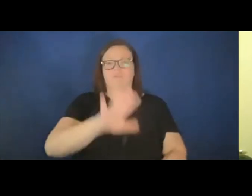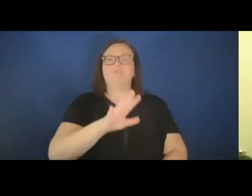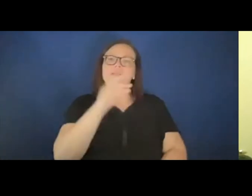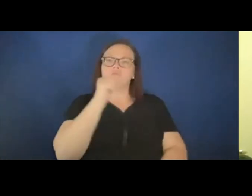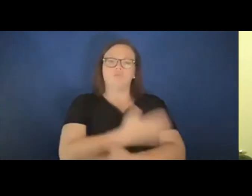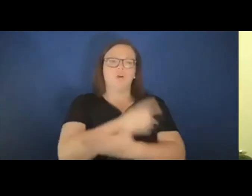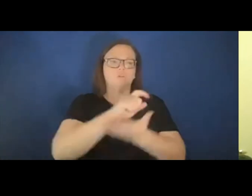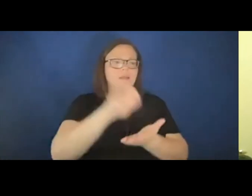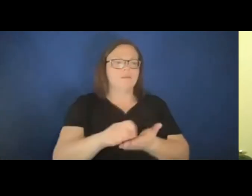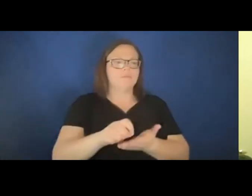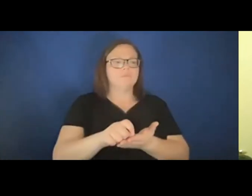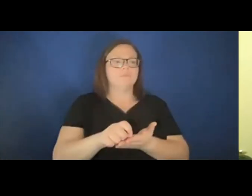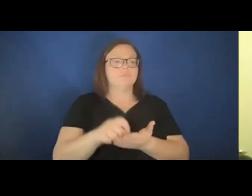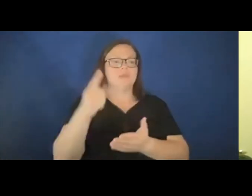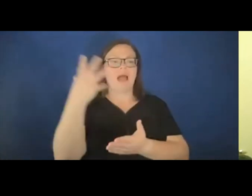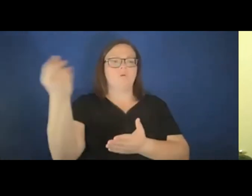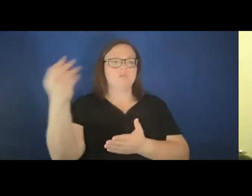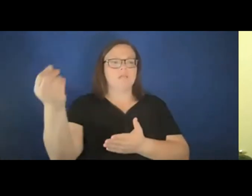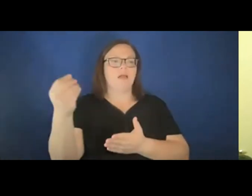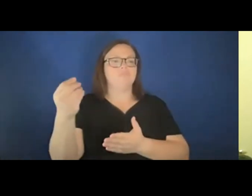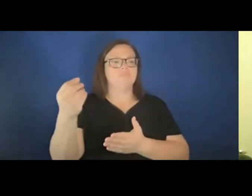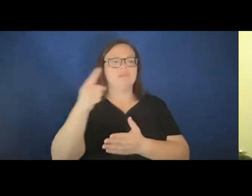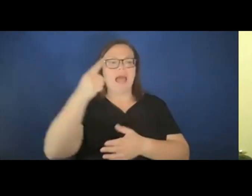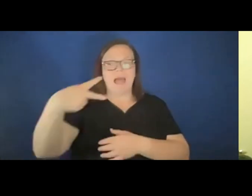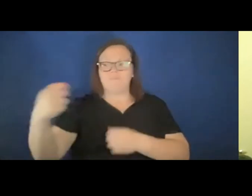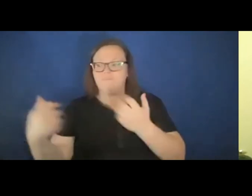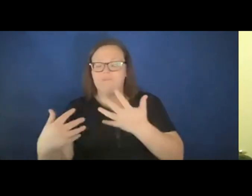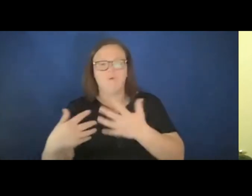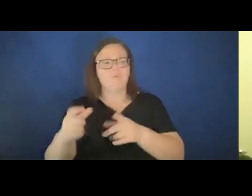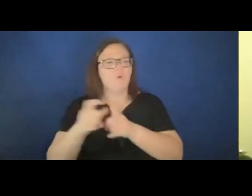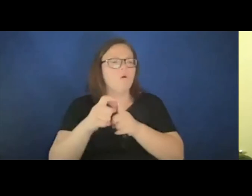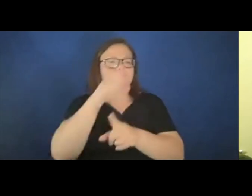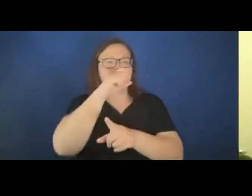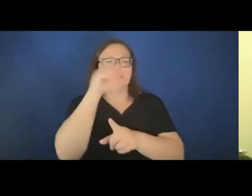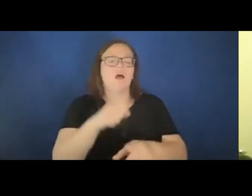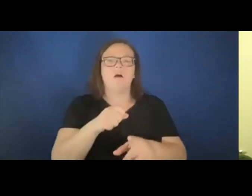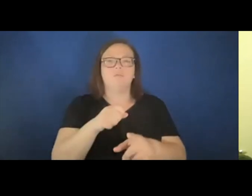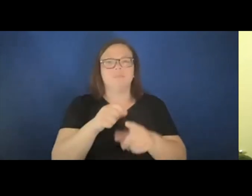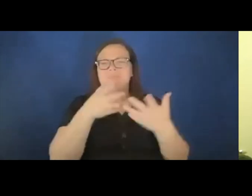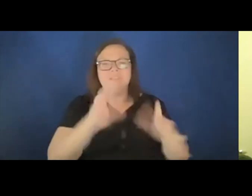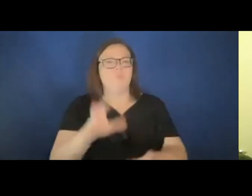he stood outside mis versos, half in fear of words he loved but wanted not to hear.